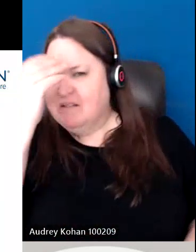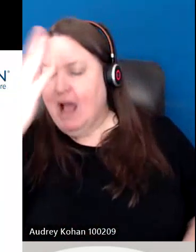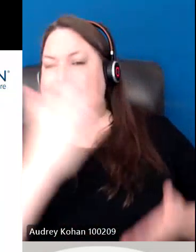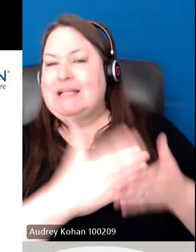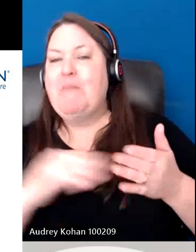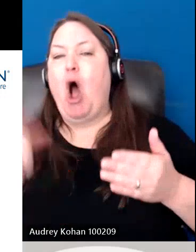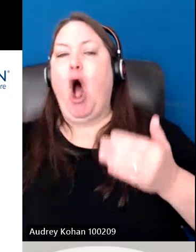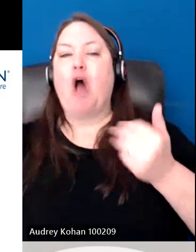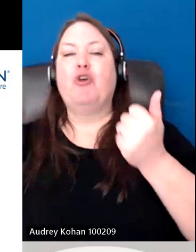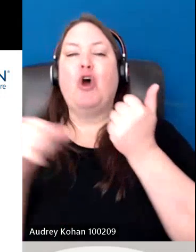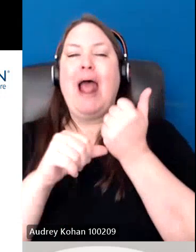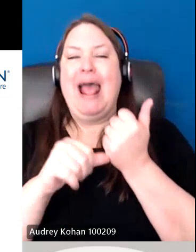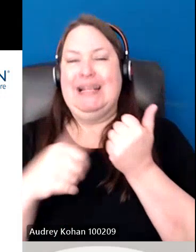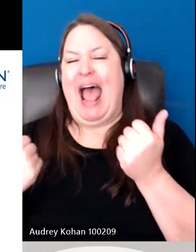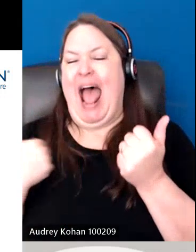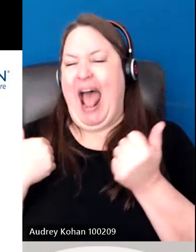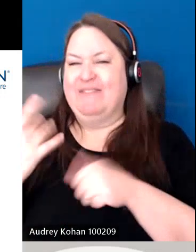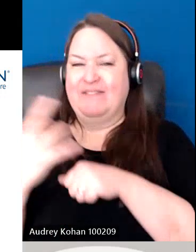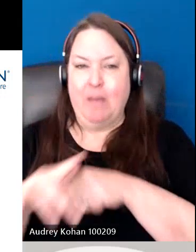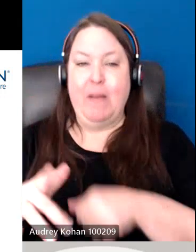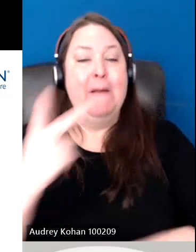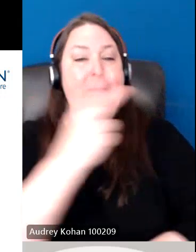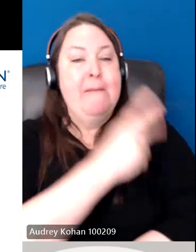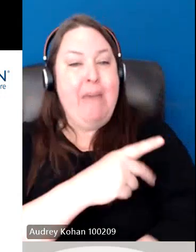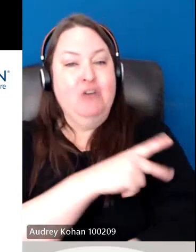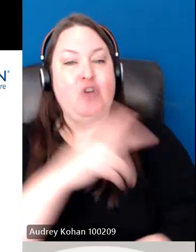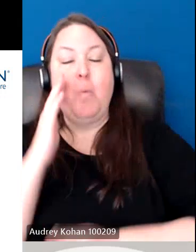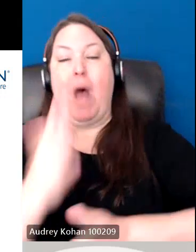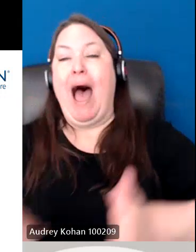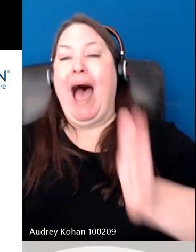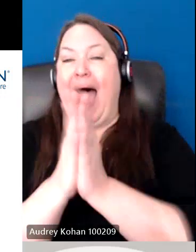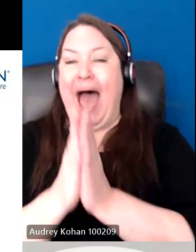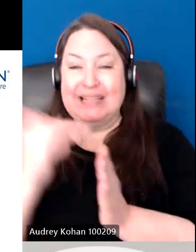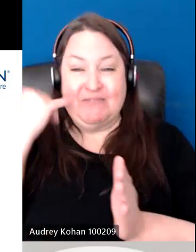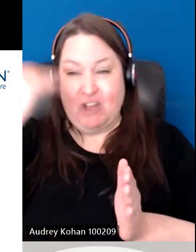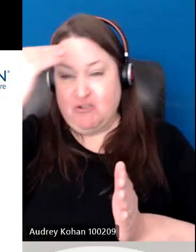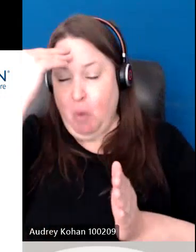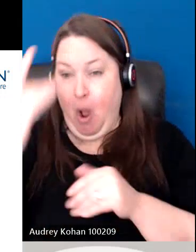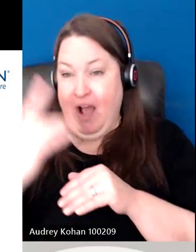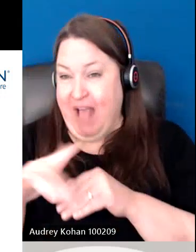that may be available patients will ask for things if they know they're available so this one would